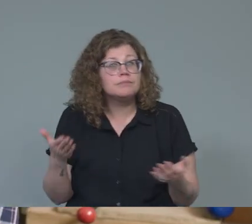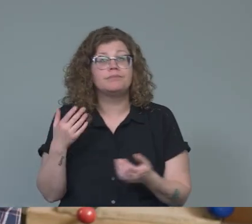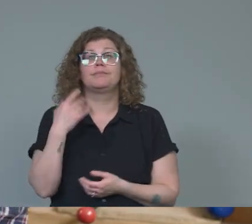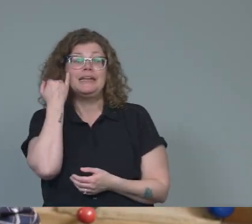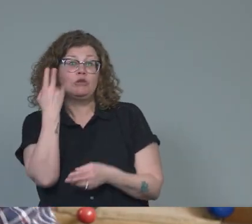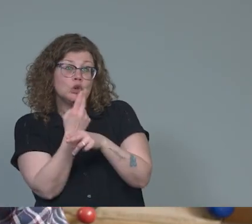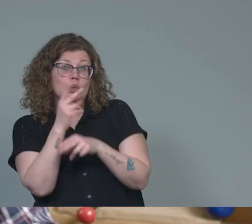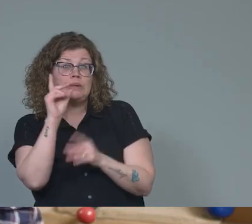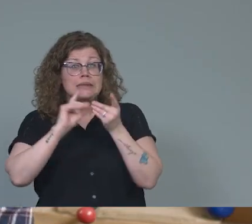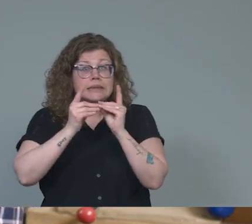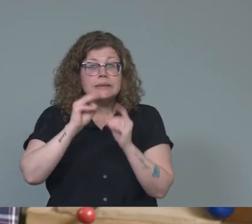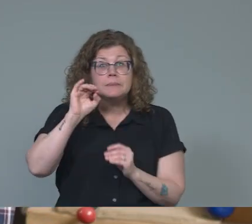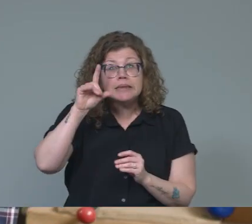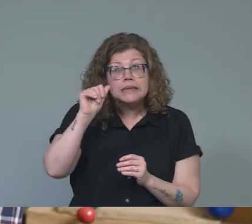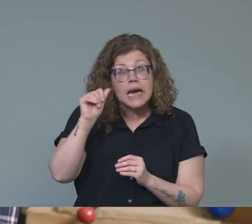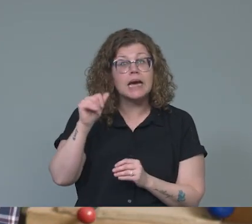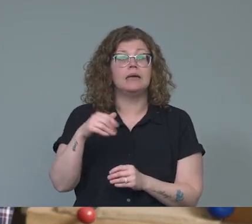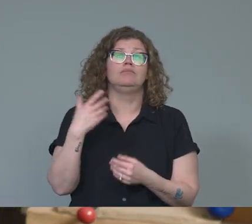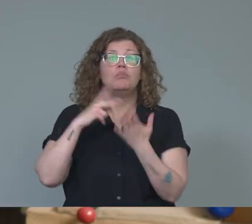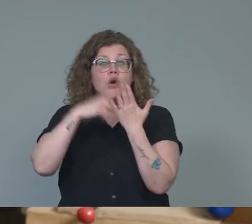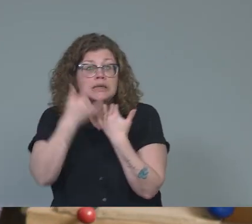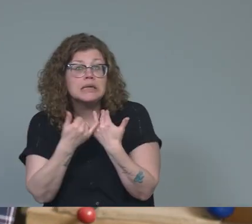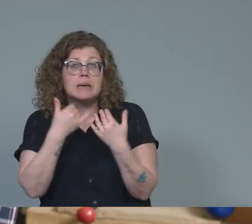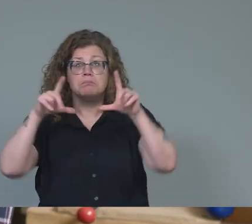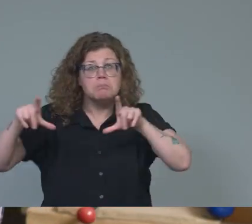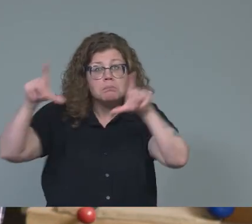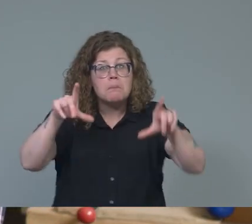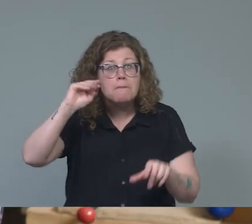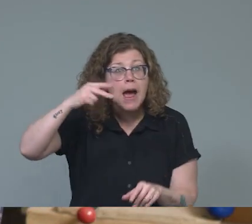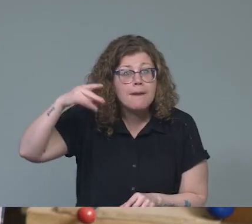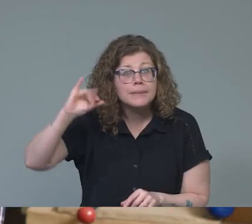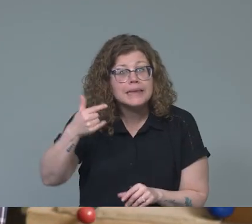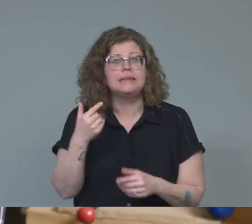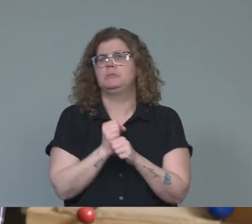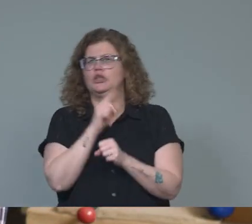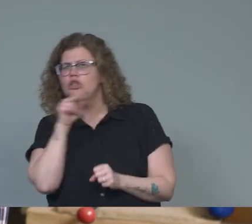Yes. Metal is, it’s not so it's,